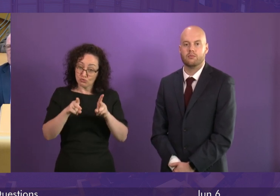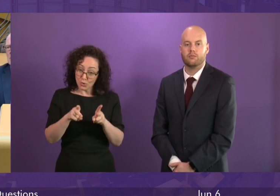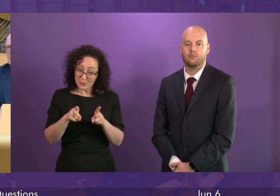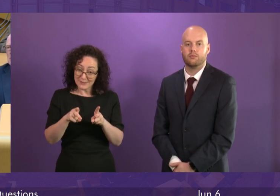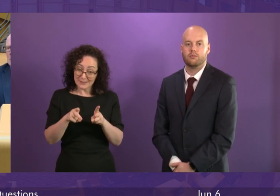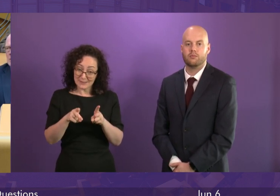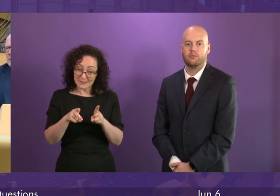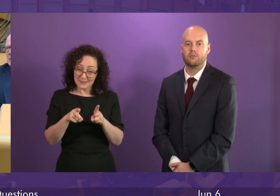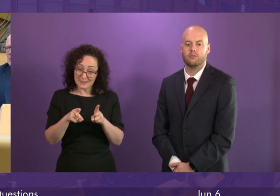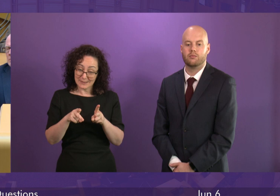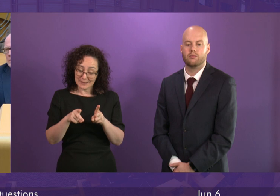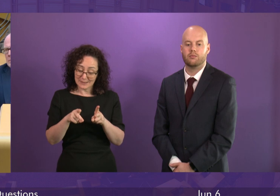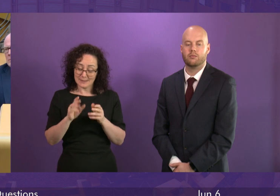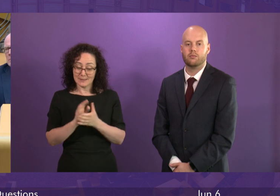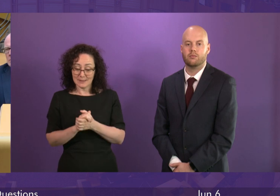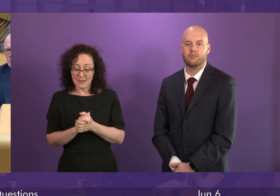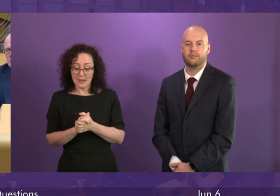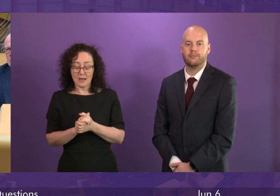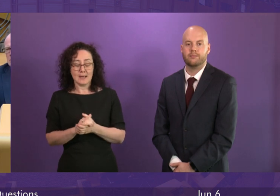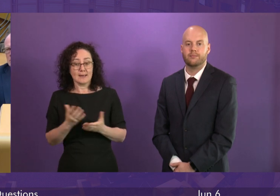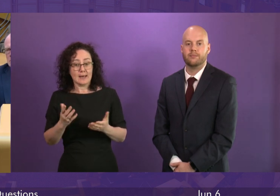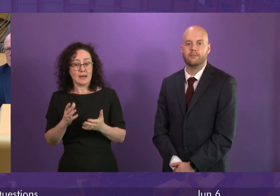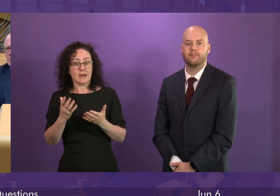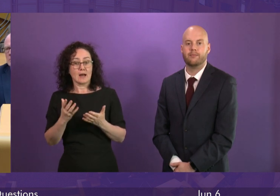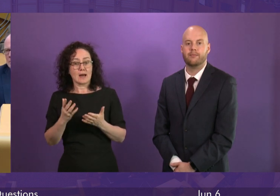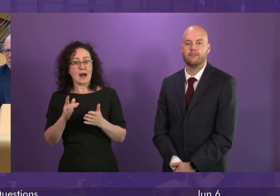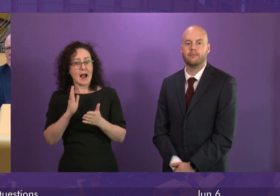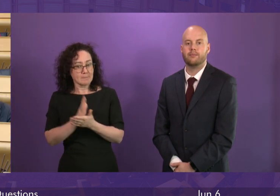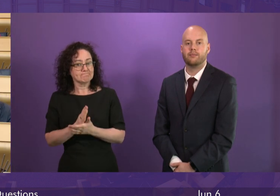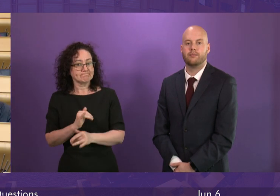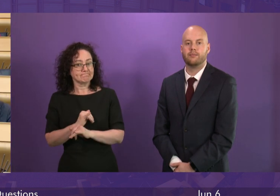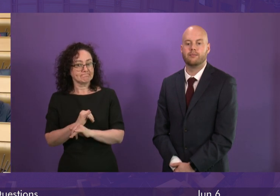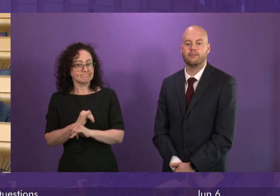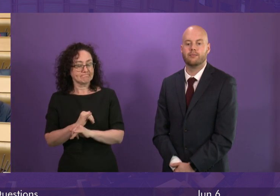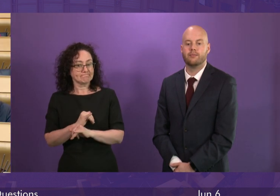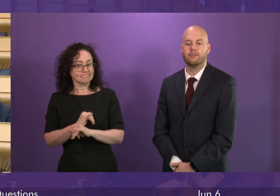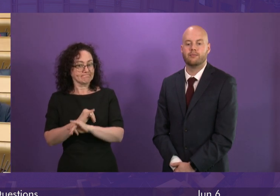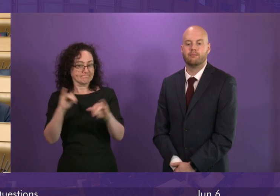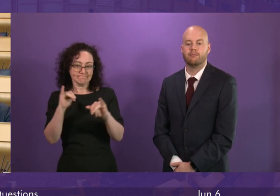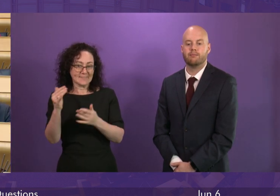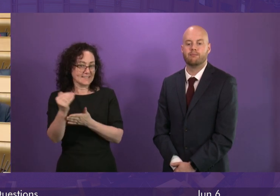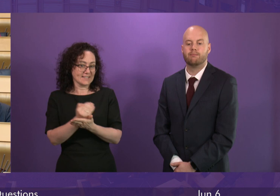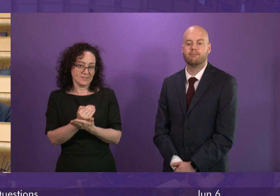given their current construction and the volume of traffic that uses them. Such issues need